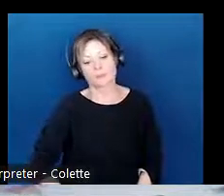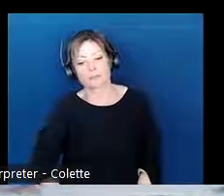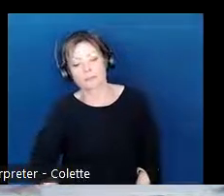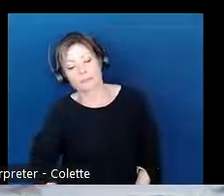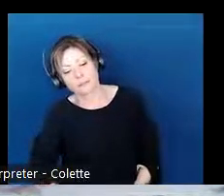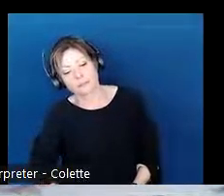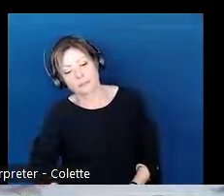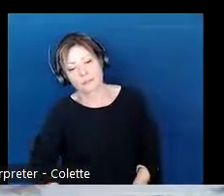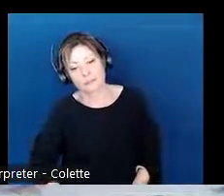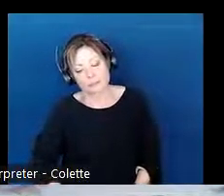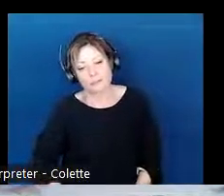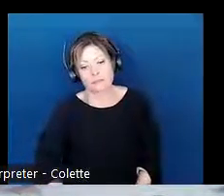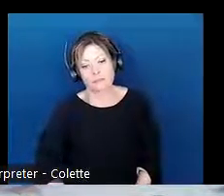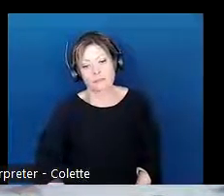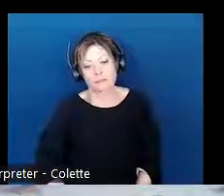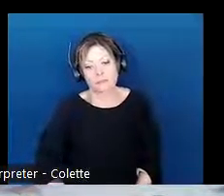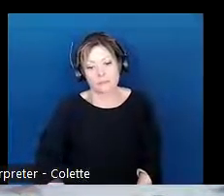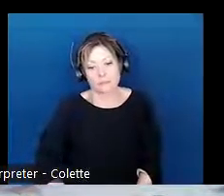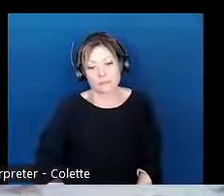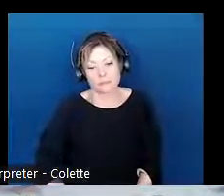Ash I don't know if you want to talk about the sand and snakes just well